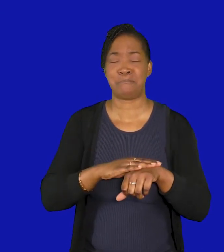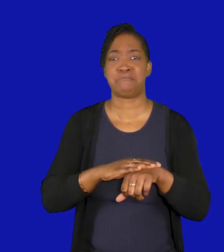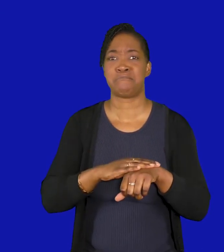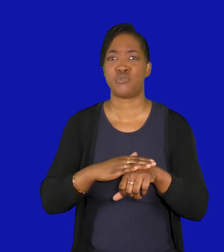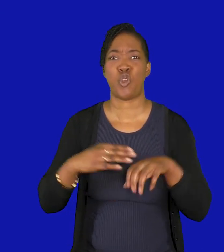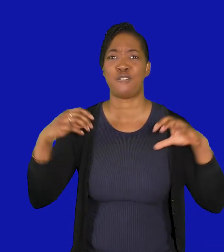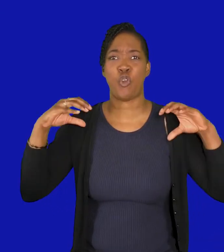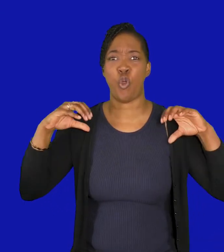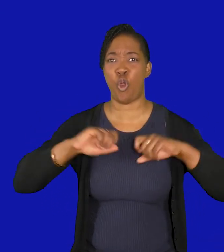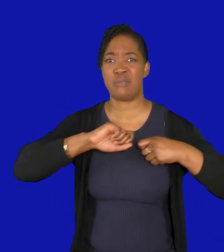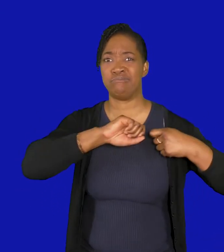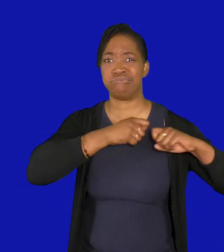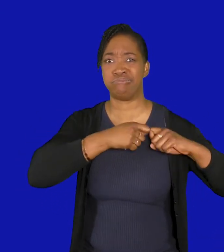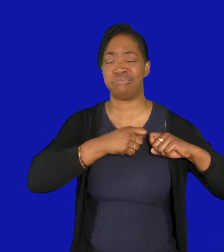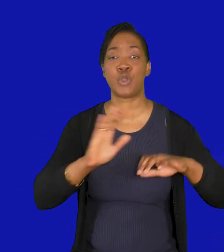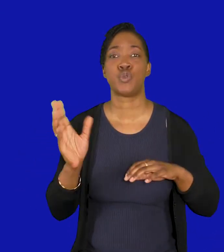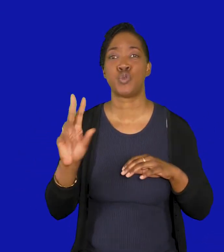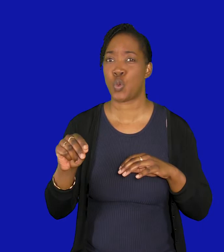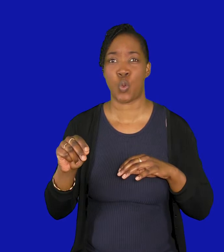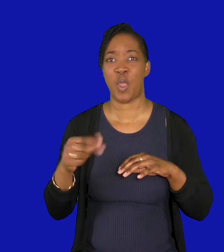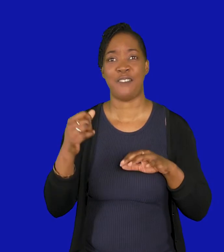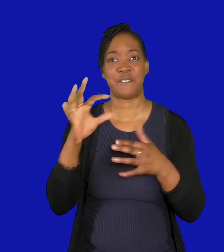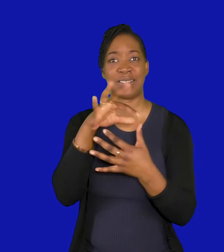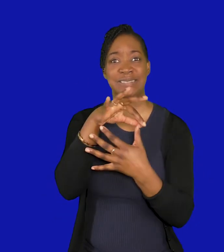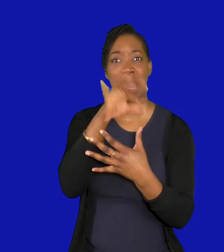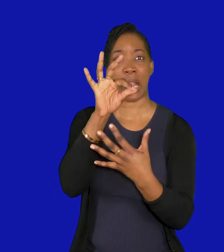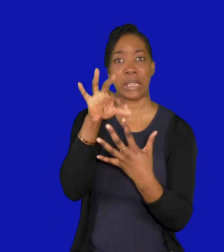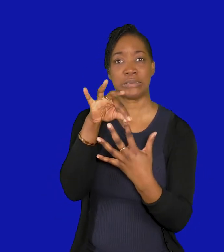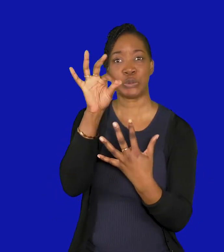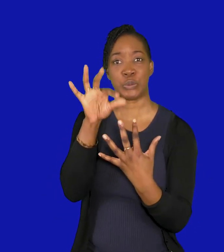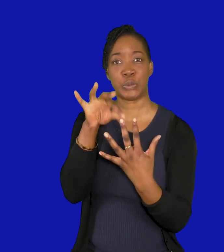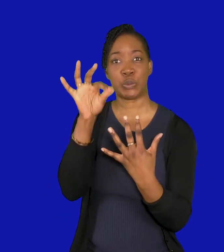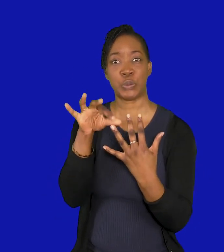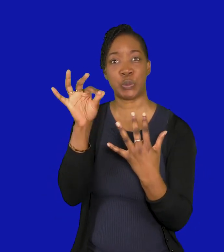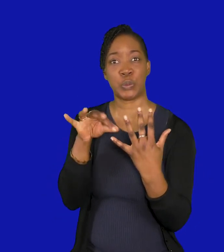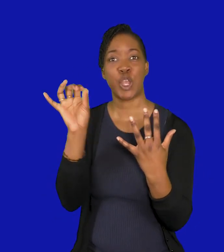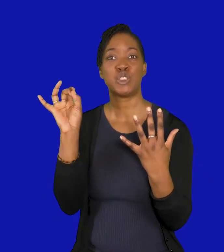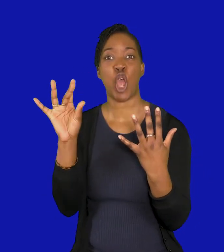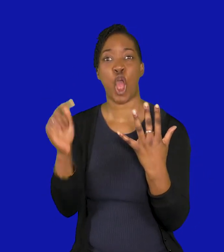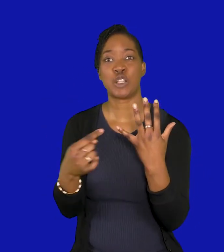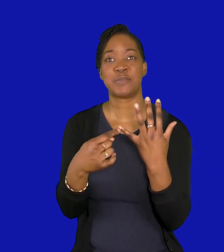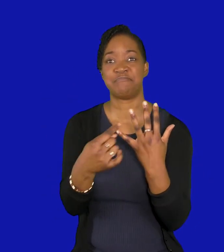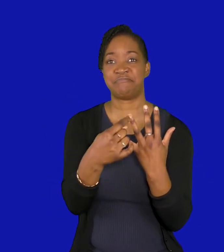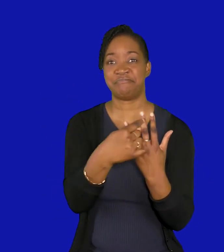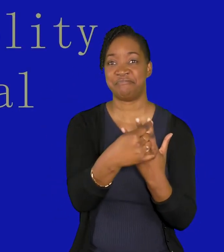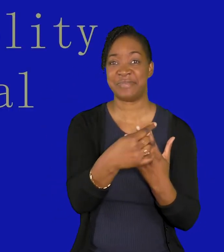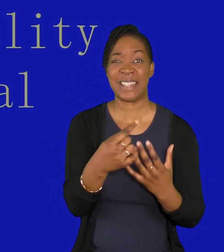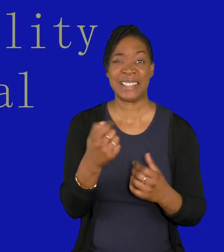A full set of acrylic nails, [quiet brushing sounds] with pastel tips and stars – something silly, really,